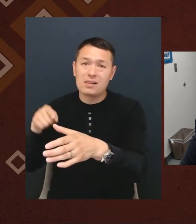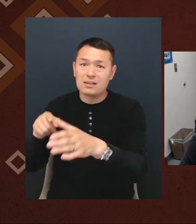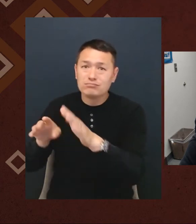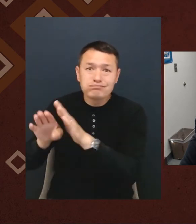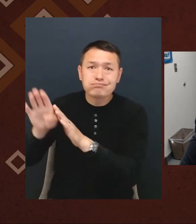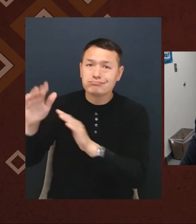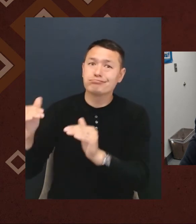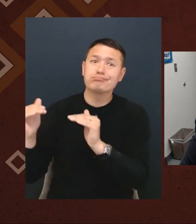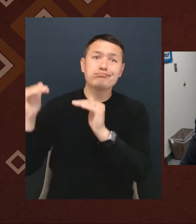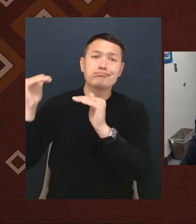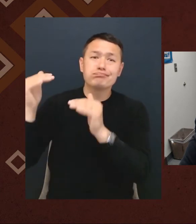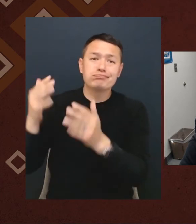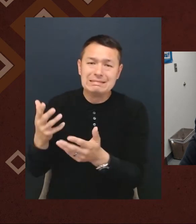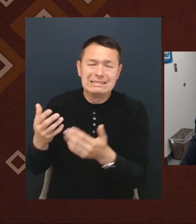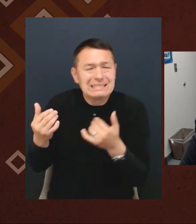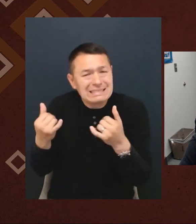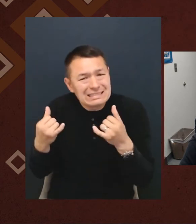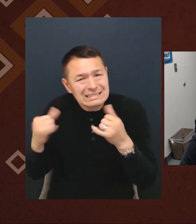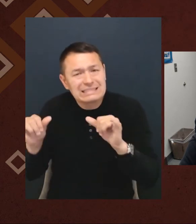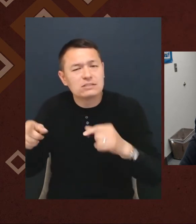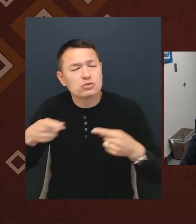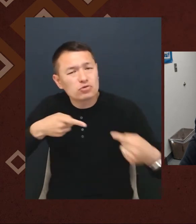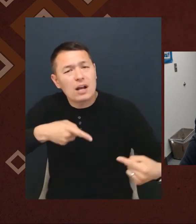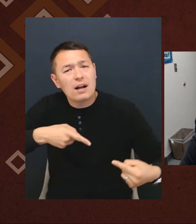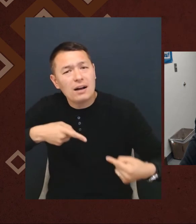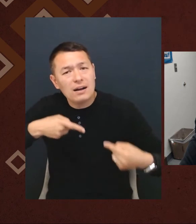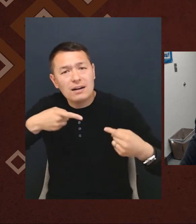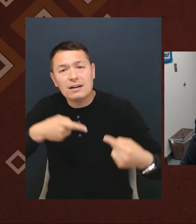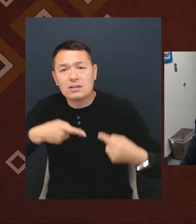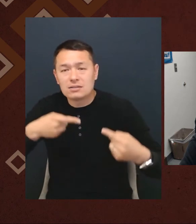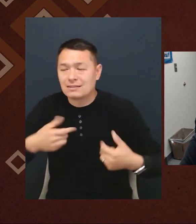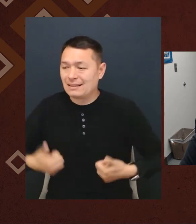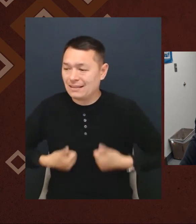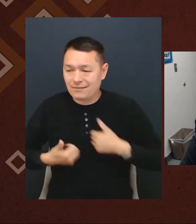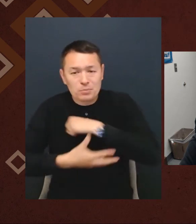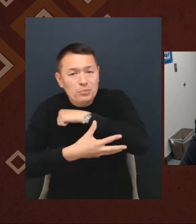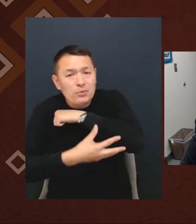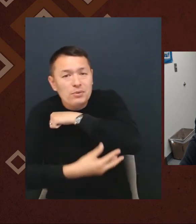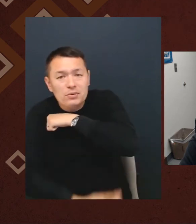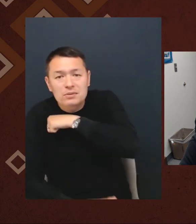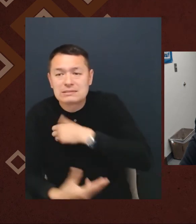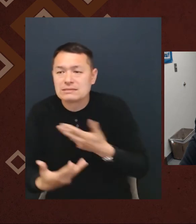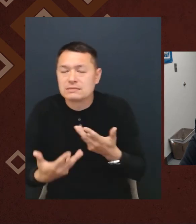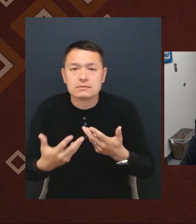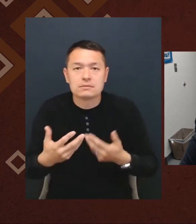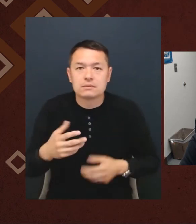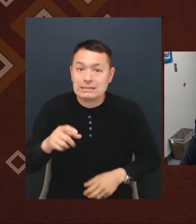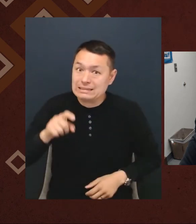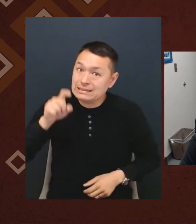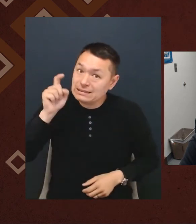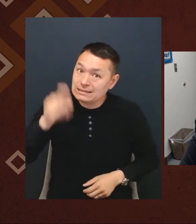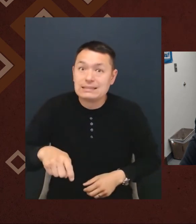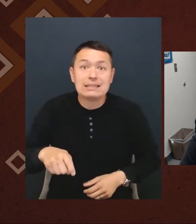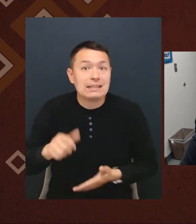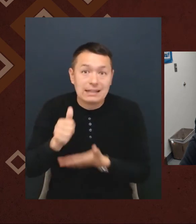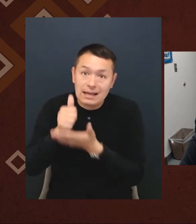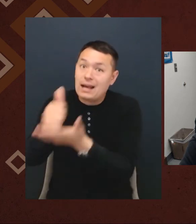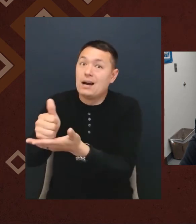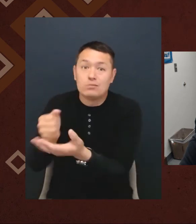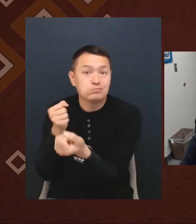that are still very much living in poverty and need as much help as any other group